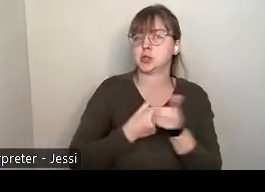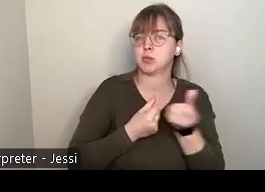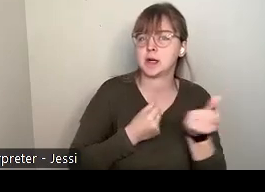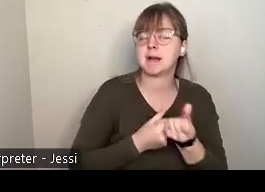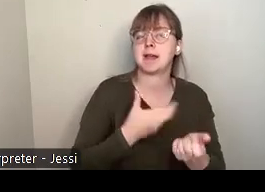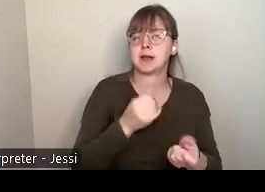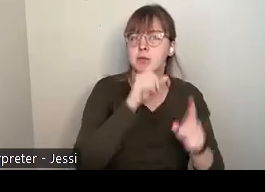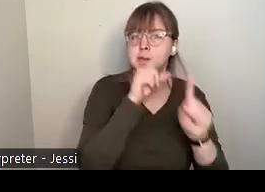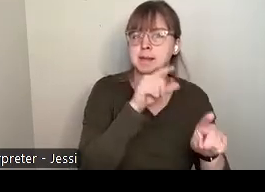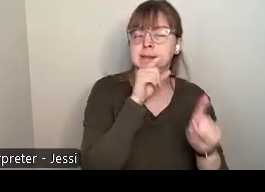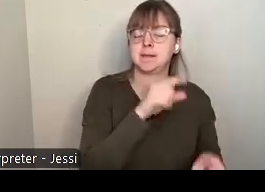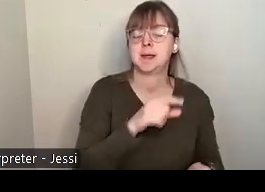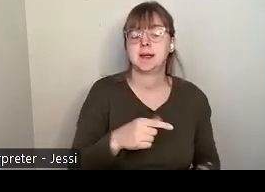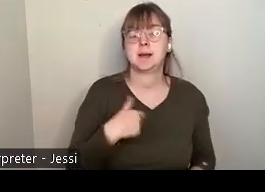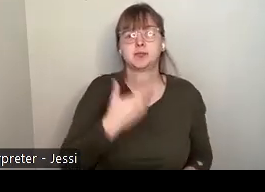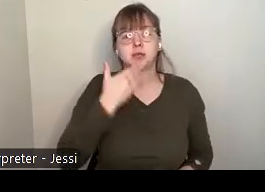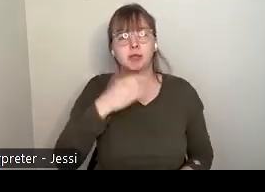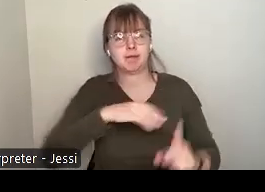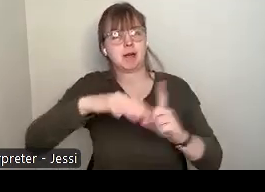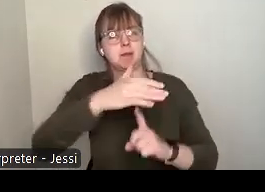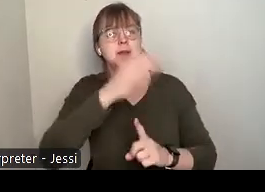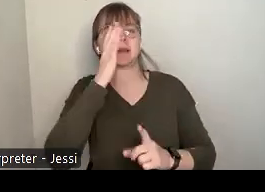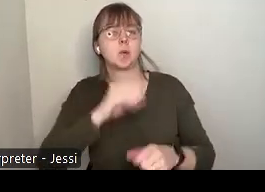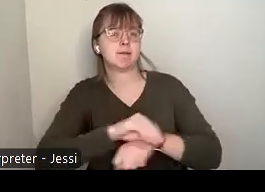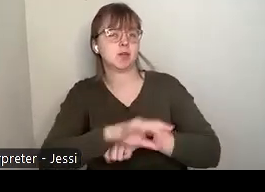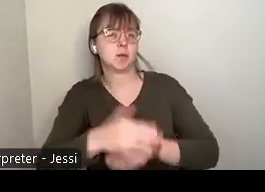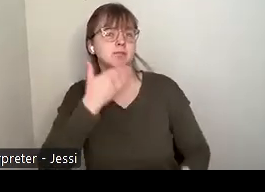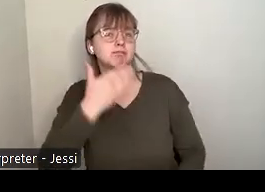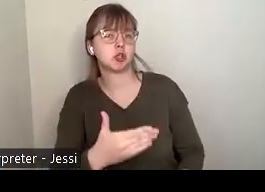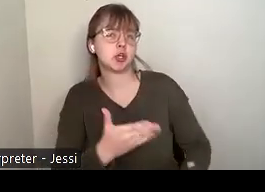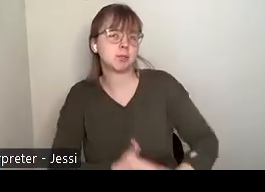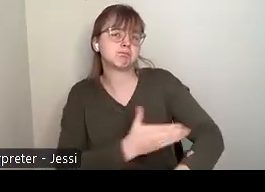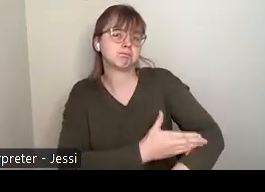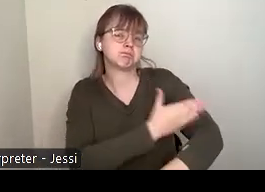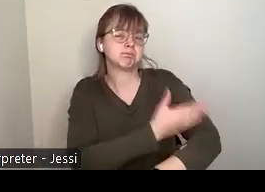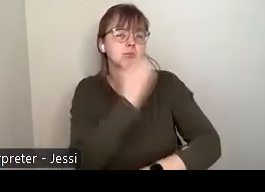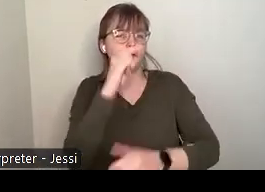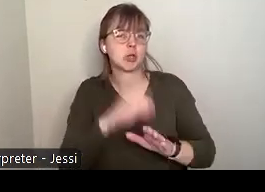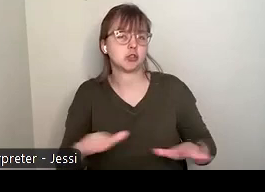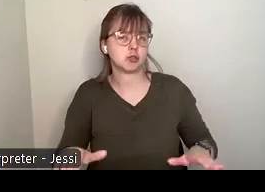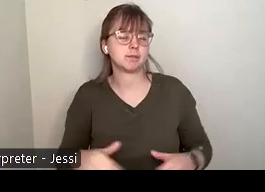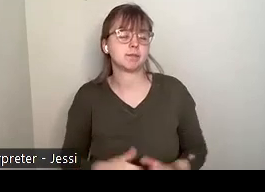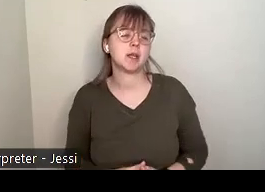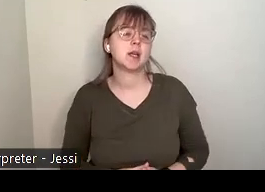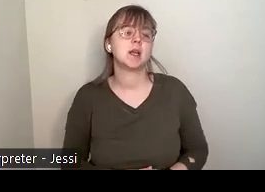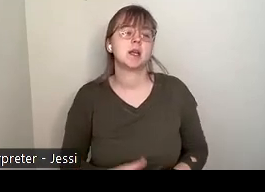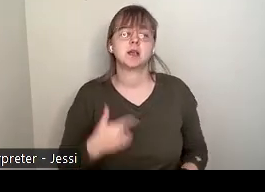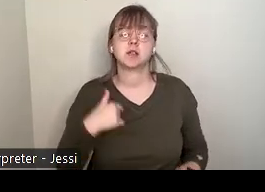positive outcomes for children so Consultants can provide support um around uh social emotional or